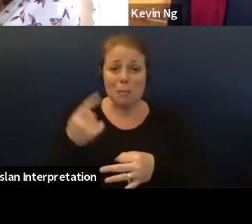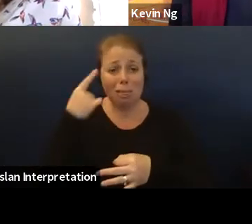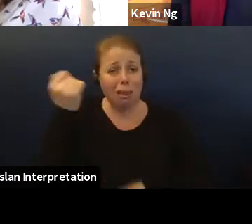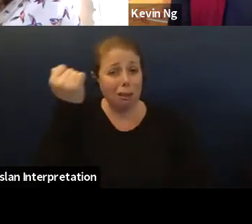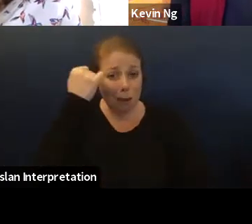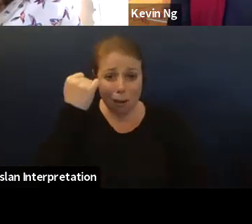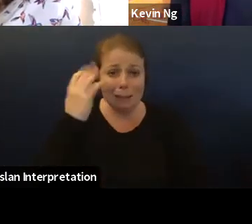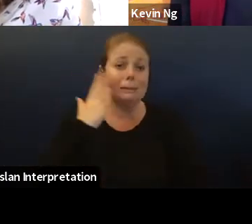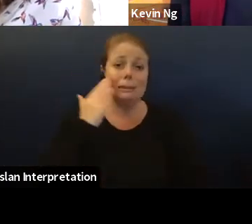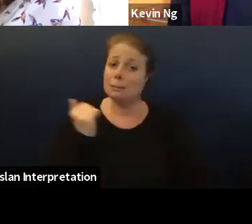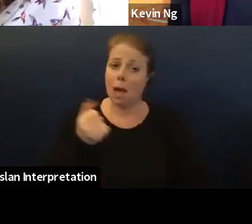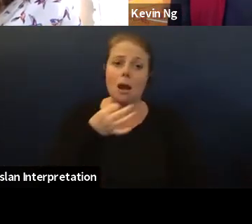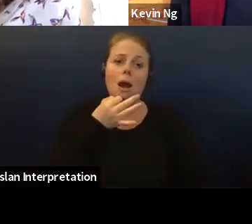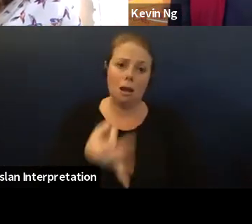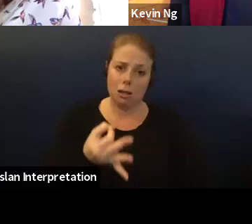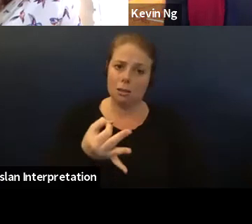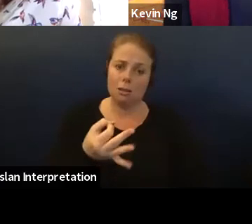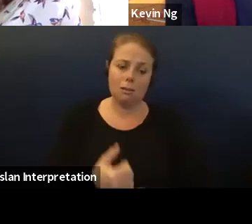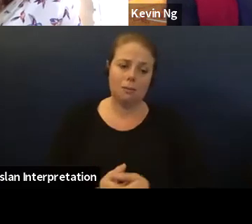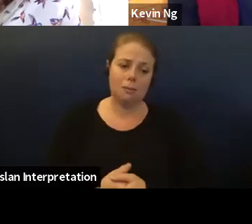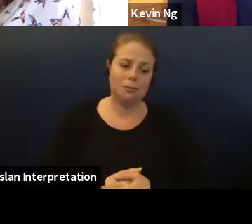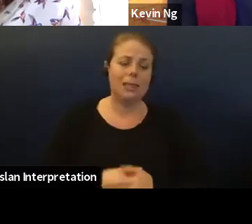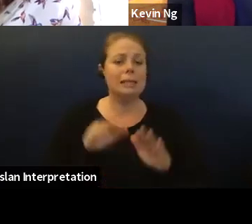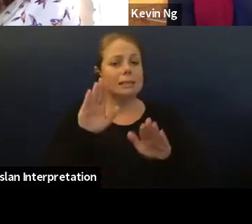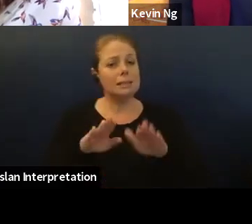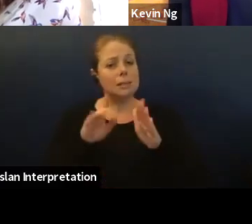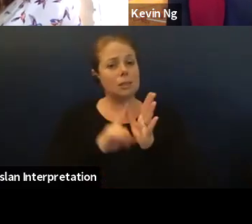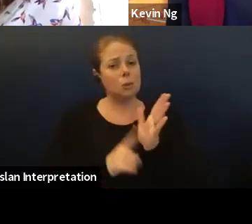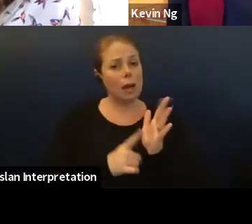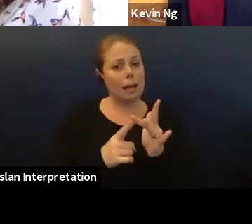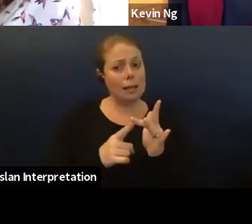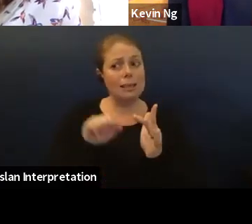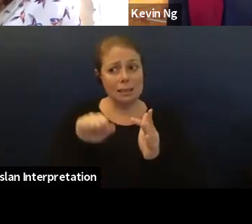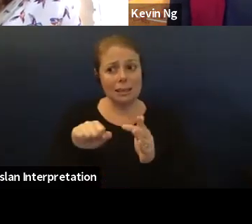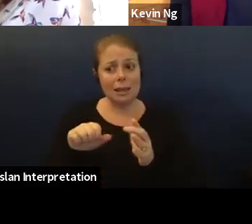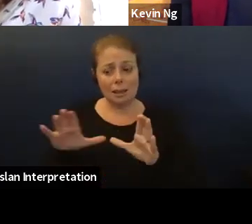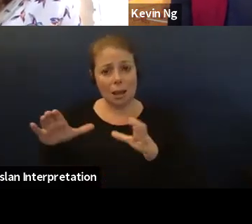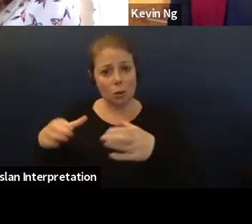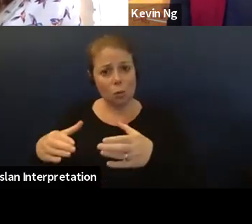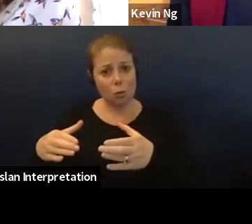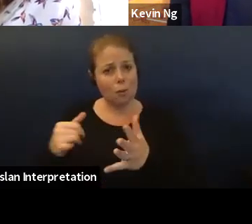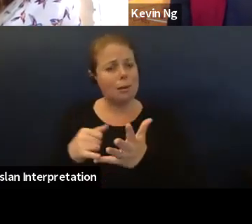to echo what Ali said, it is a very safe space so asking dumb questions I think is absolutely fine.